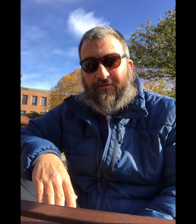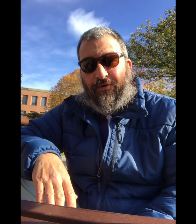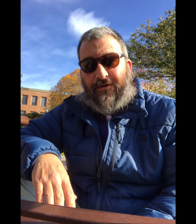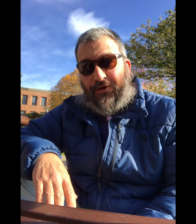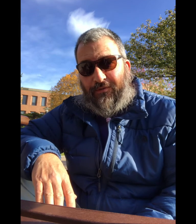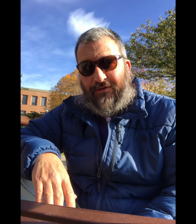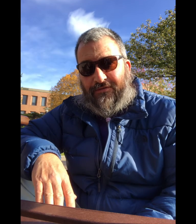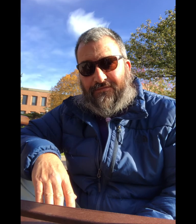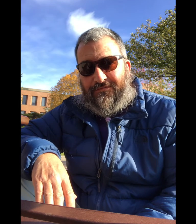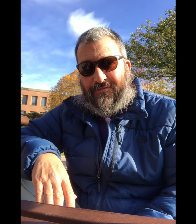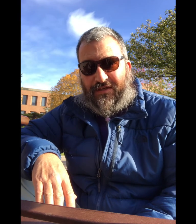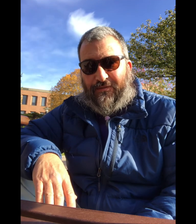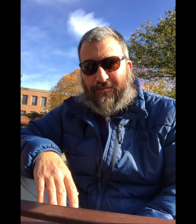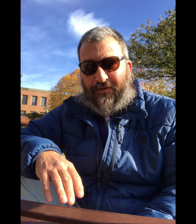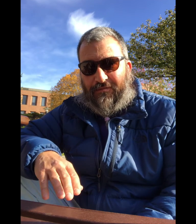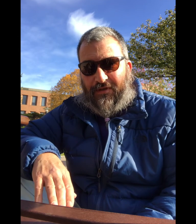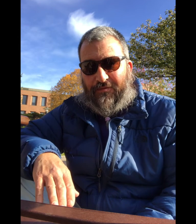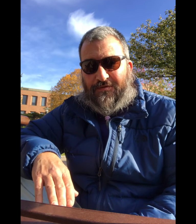For global maximum and minimums